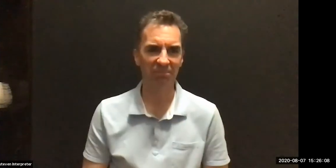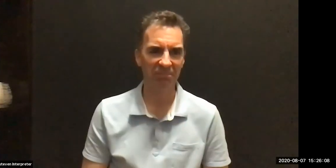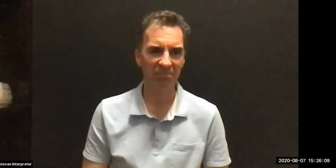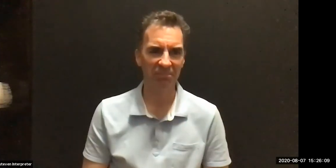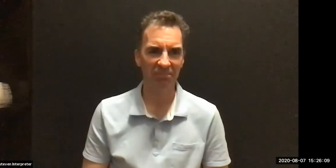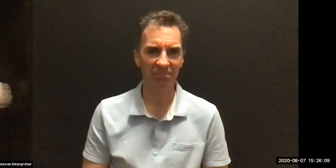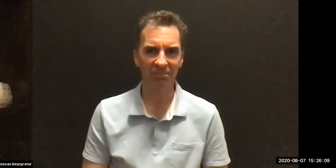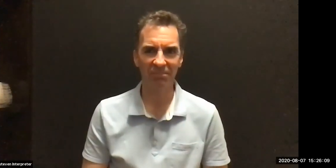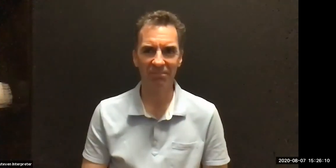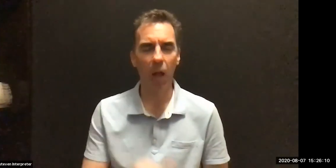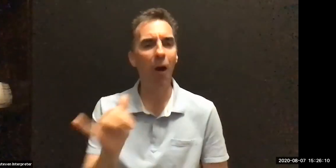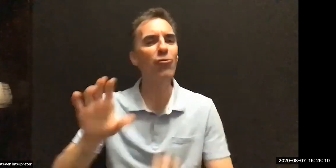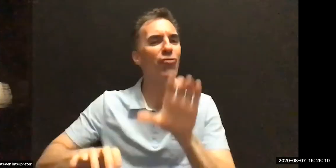Channelle Charest: And I love the chat. It's so good.